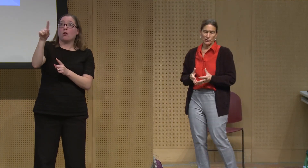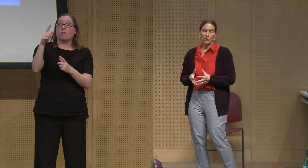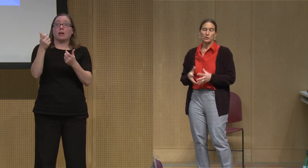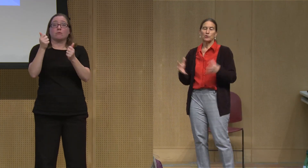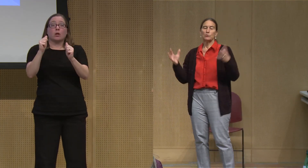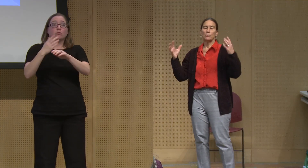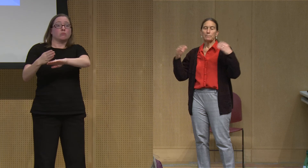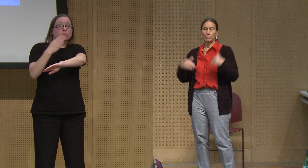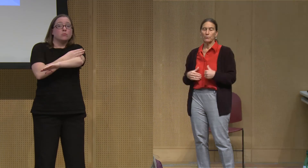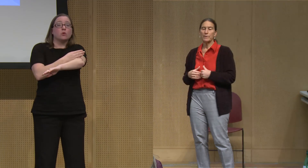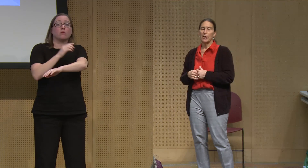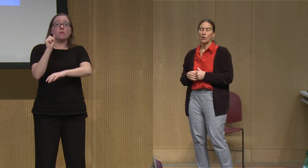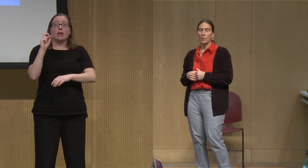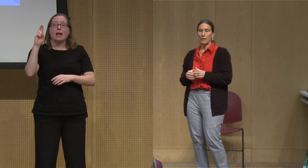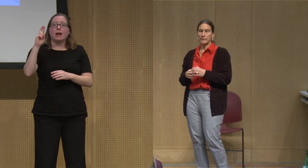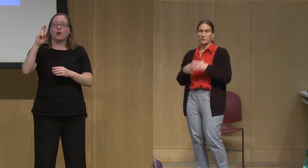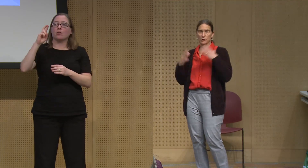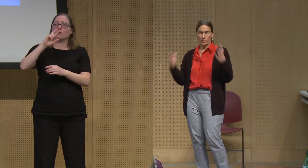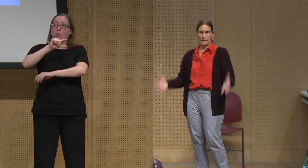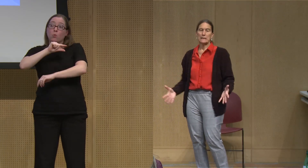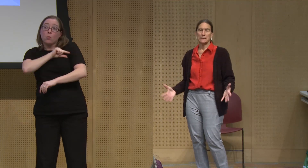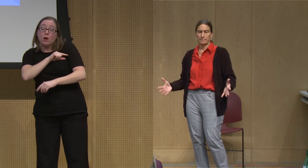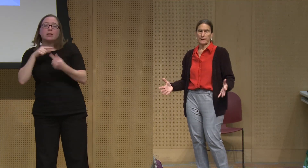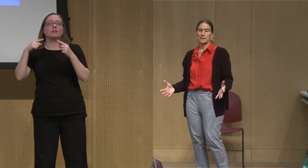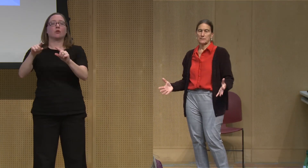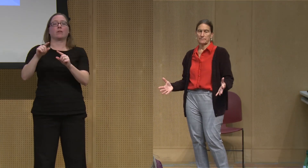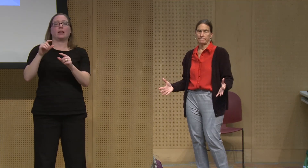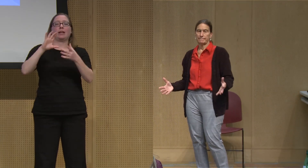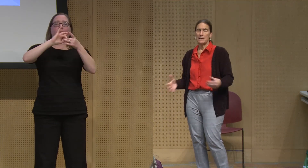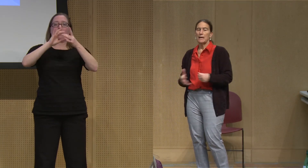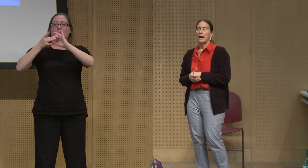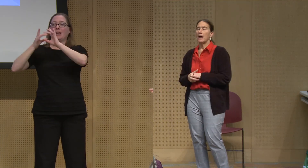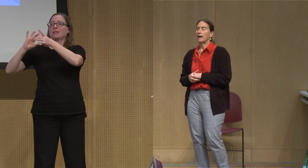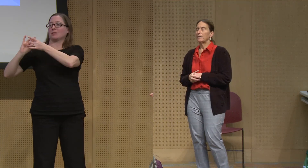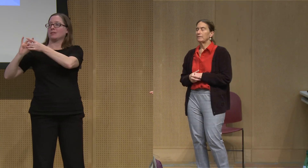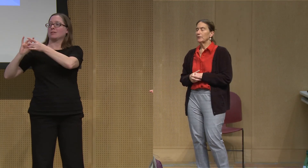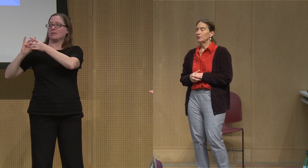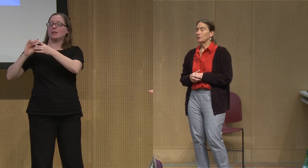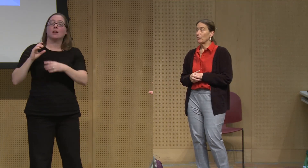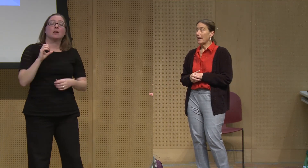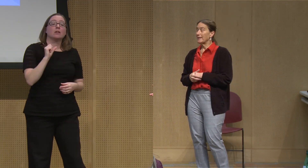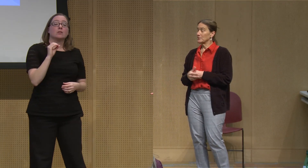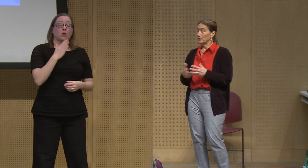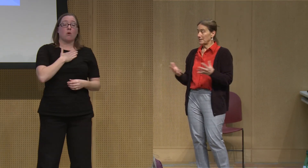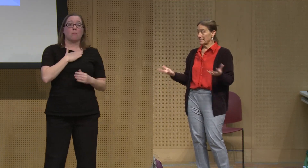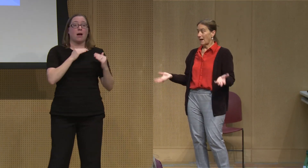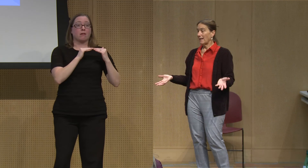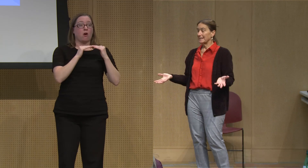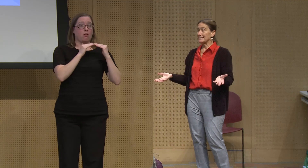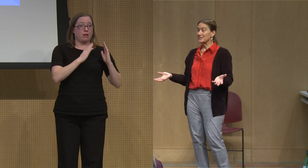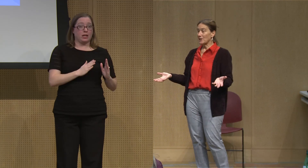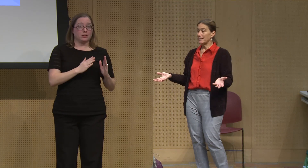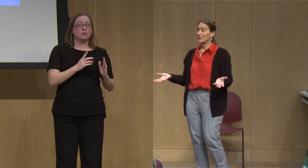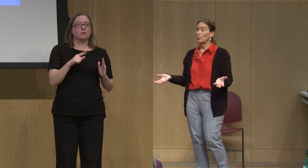TO IMPROVE THE AIR QUALITY DURING THE OLYMPICS, AND SO THESE COLLEAGUES STUDIED WOMEN